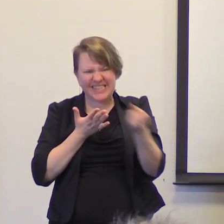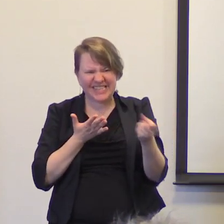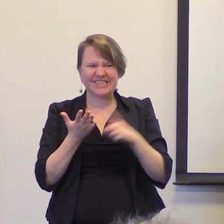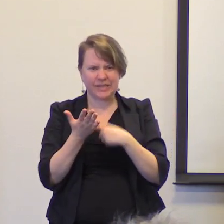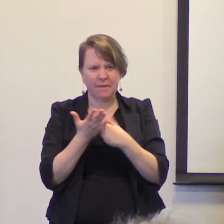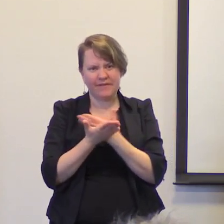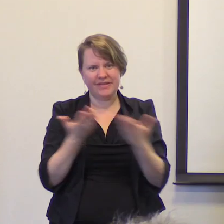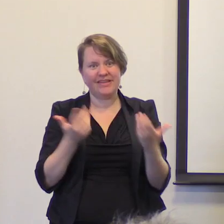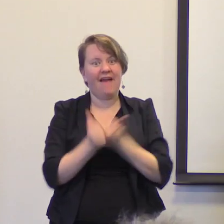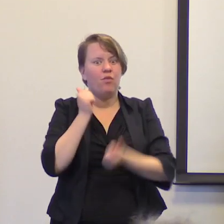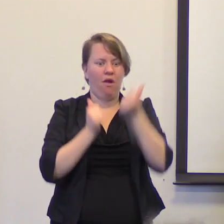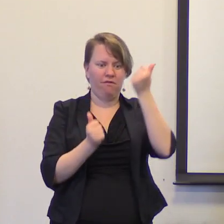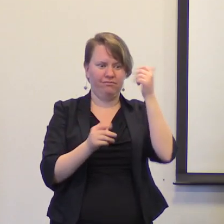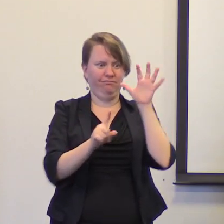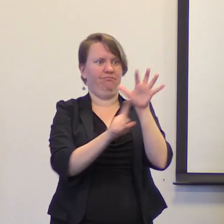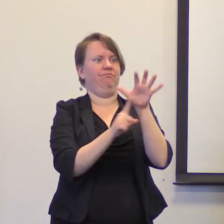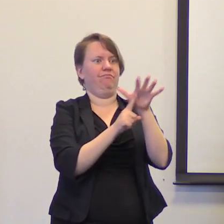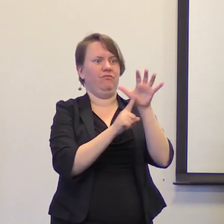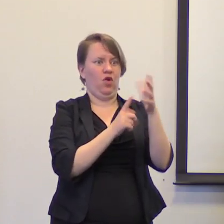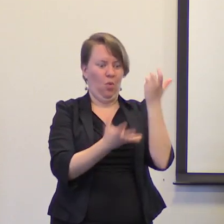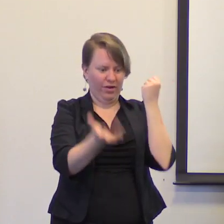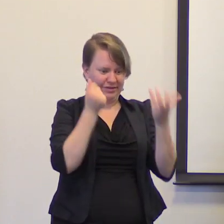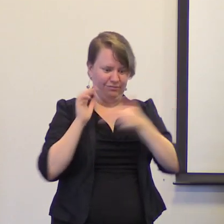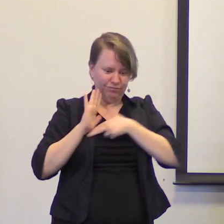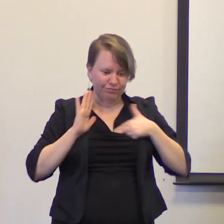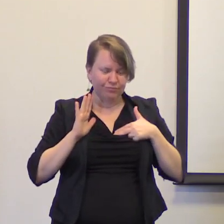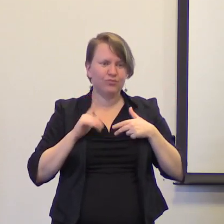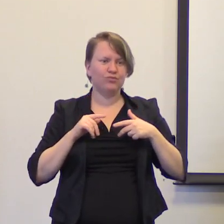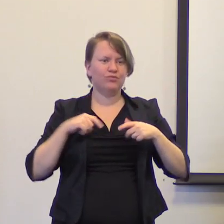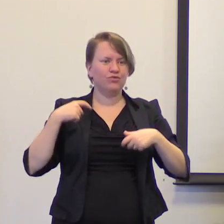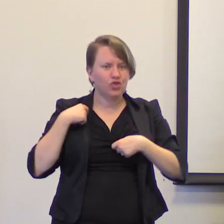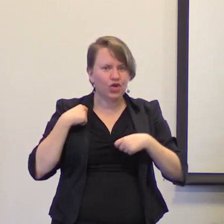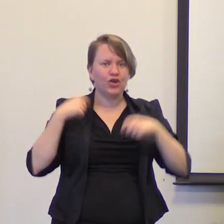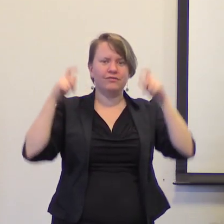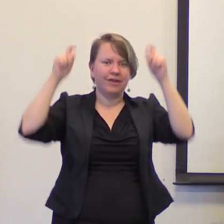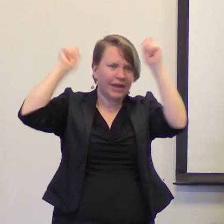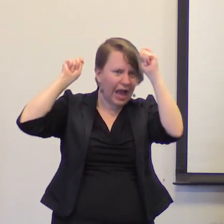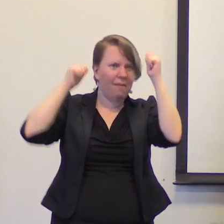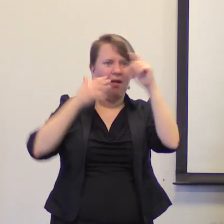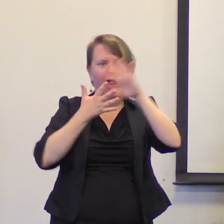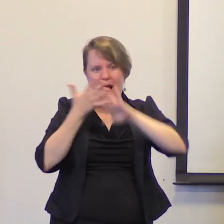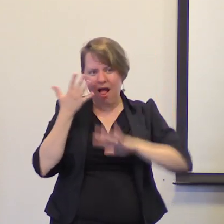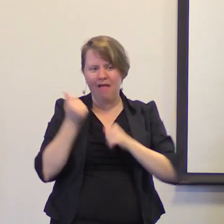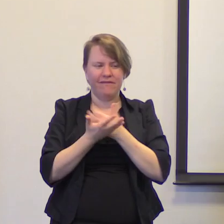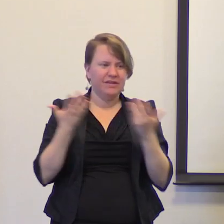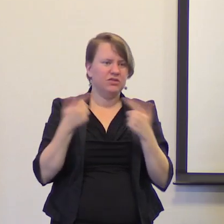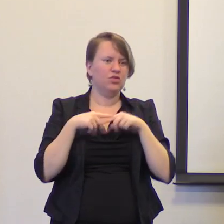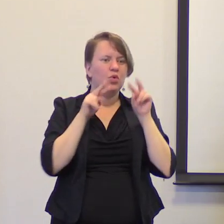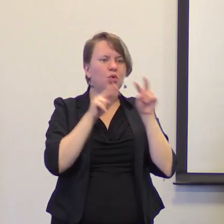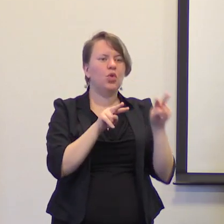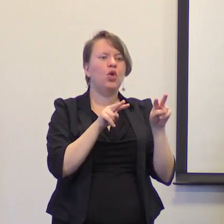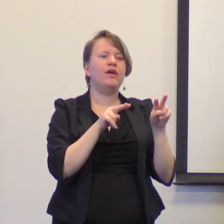because everybody now wants the ACLU t-shirts and caps and all sorts of things. Look at the ACLU shop. Makes great presents.